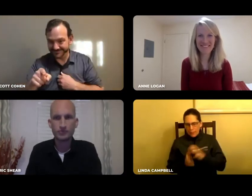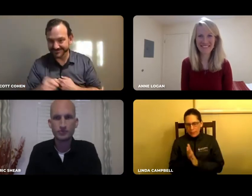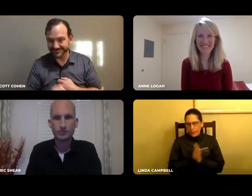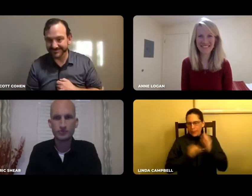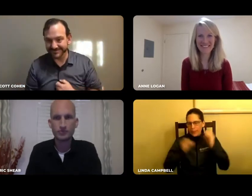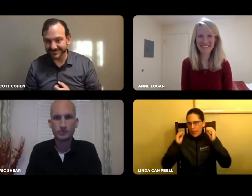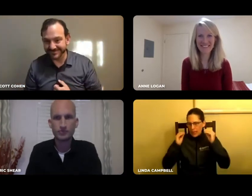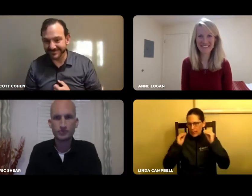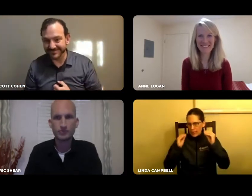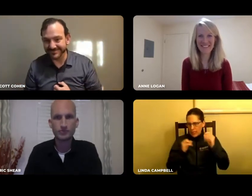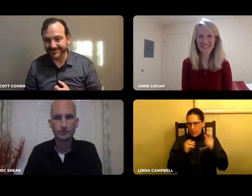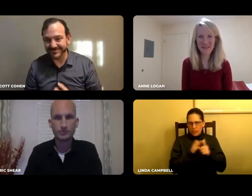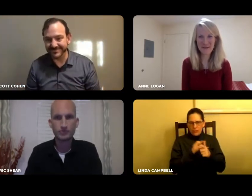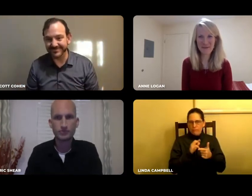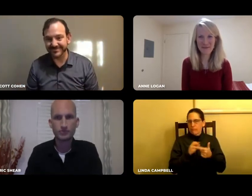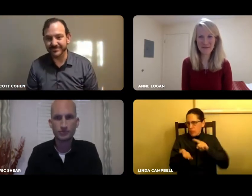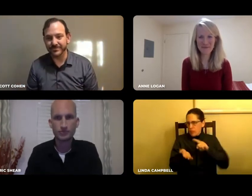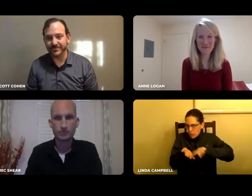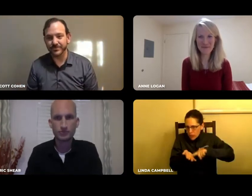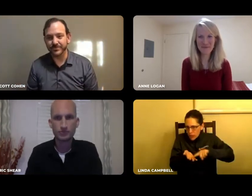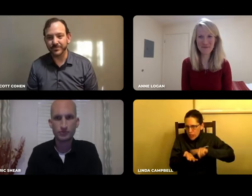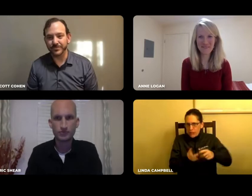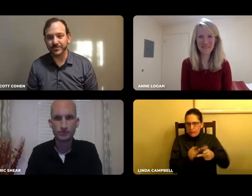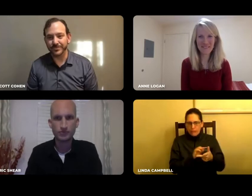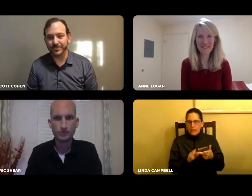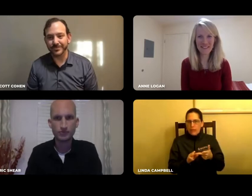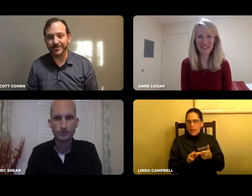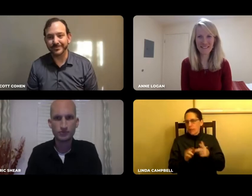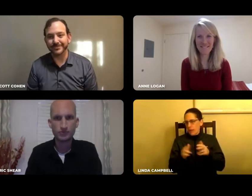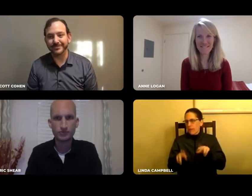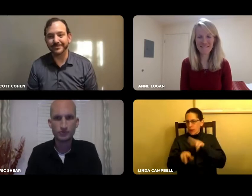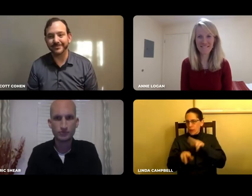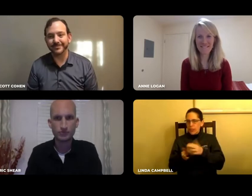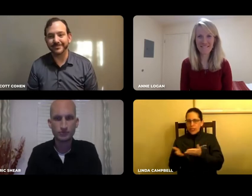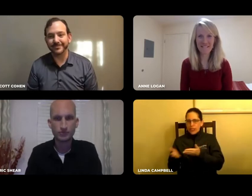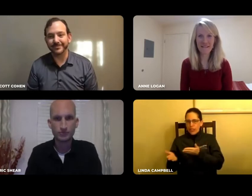I'm an instructor, researcher and I serve.